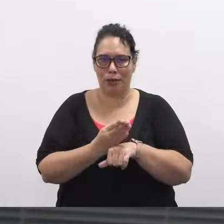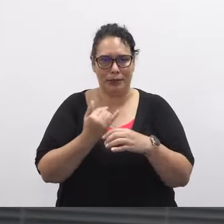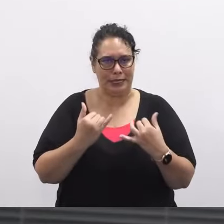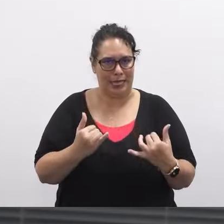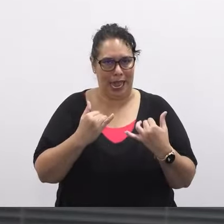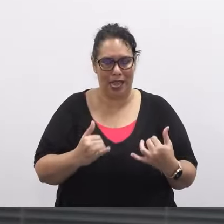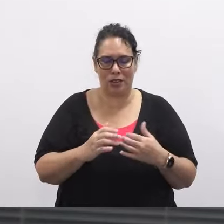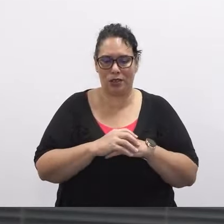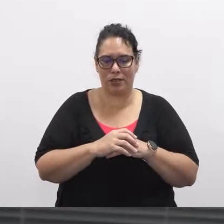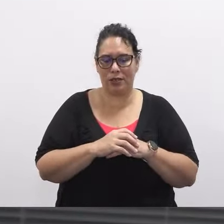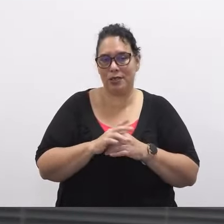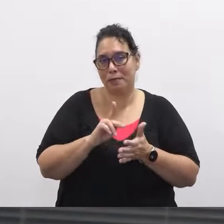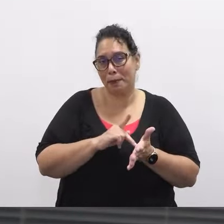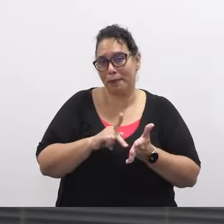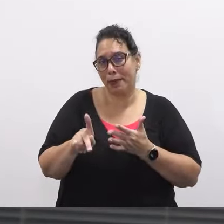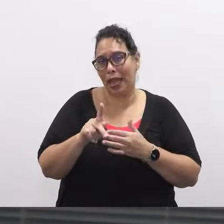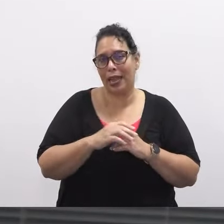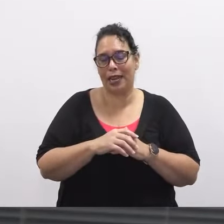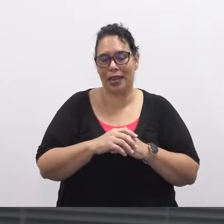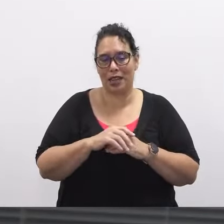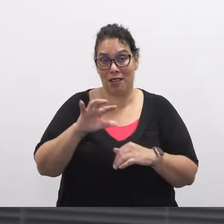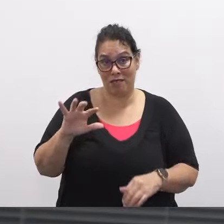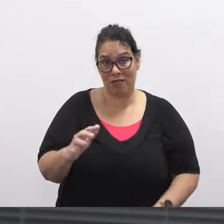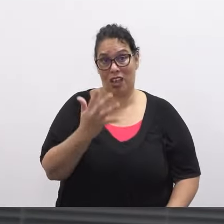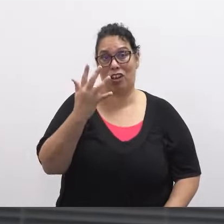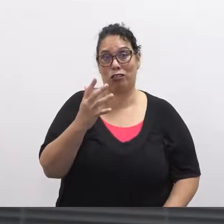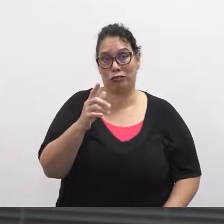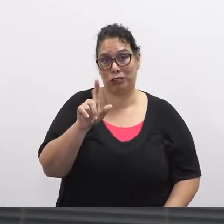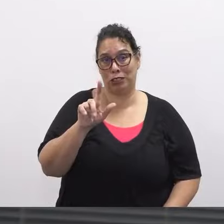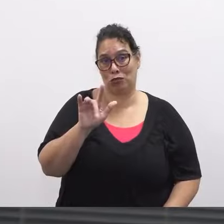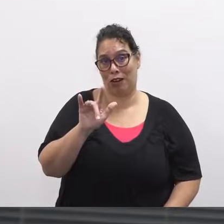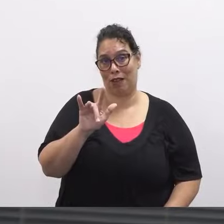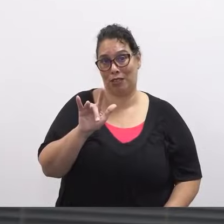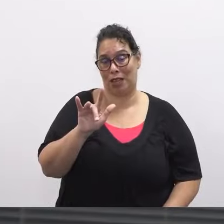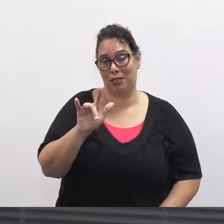it paid at $5 and twenty-five cents above minimum wage.